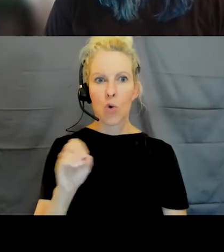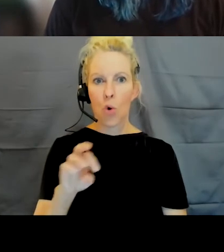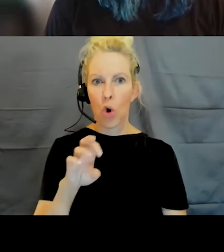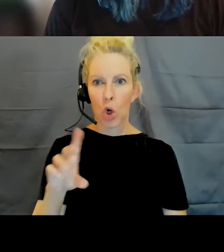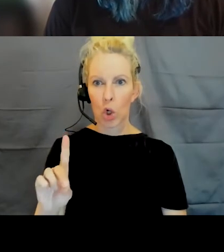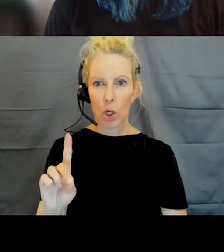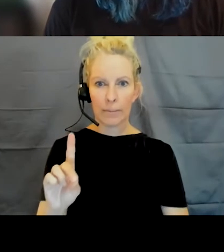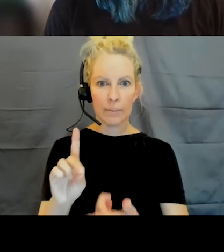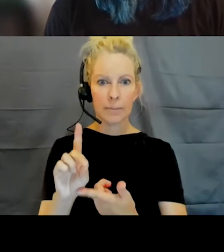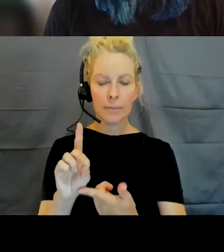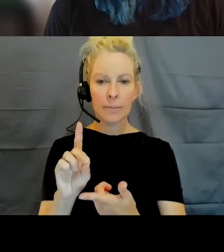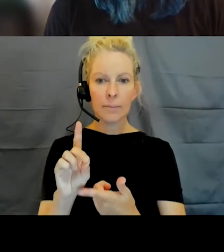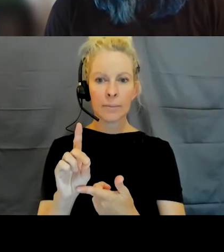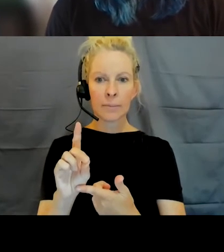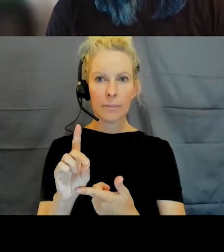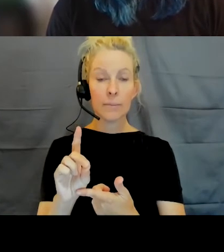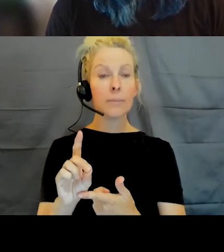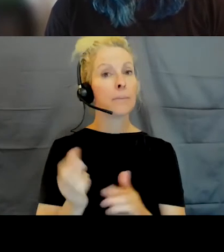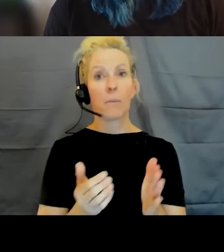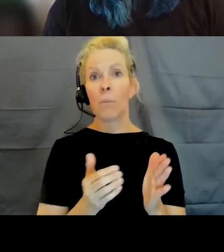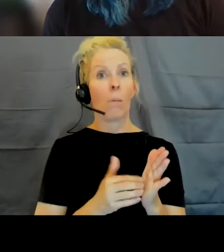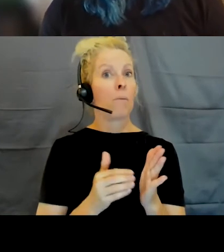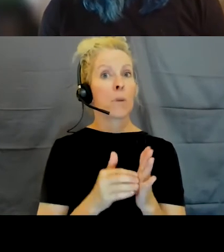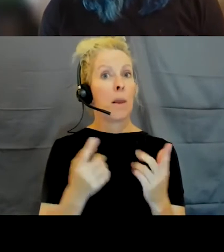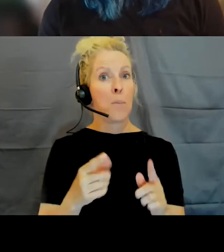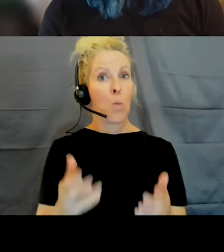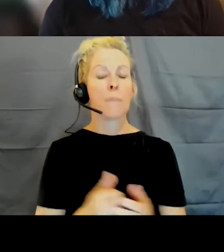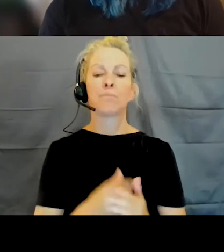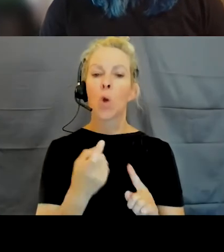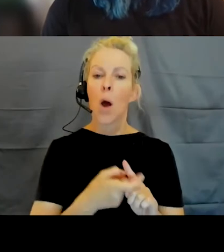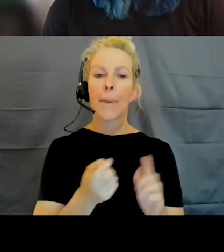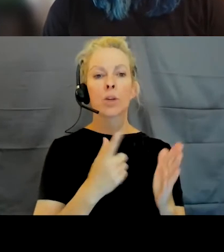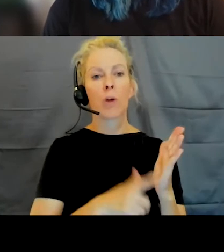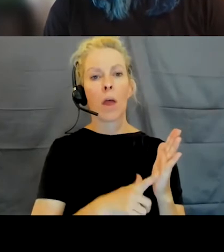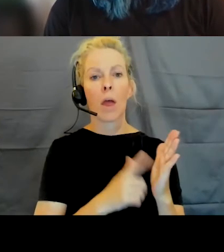you will run your automated checks. Now there is a couple of new ones from the A.C.T. group